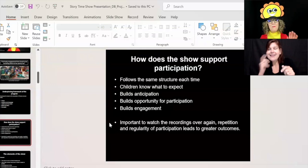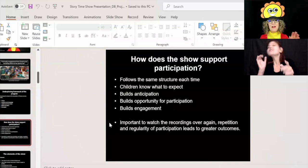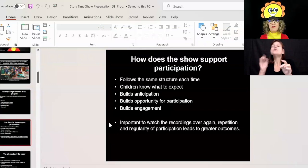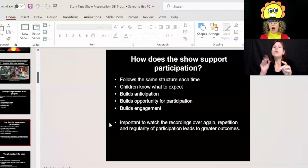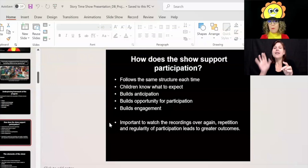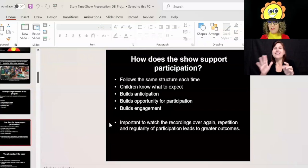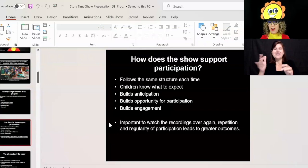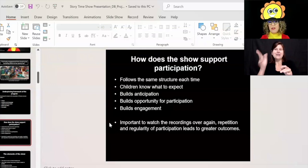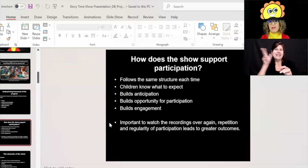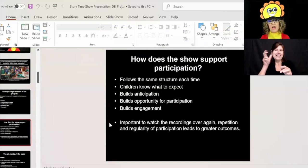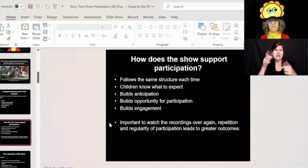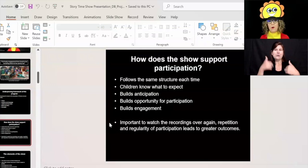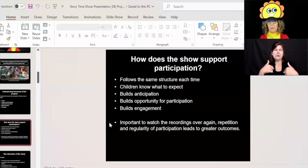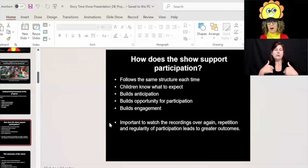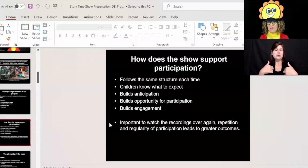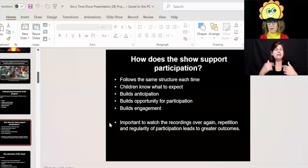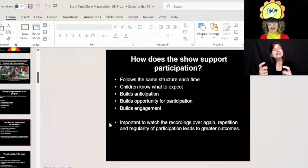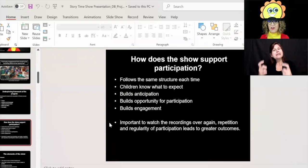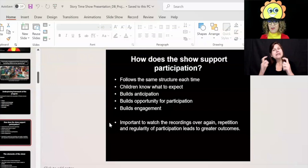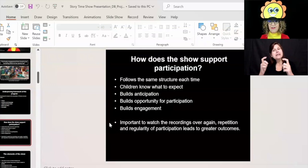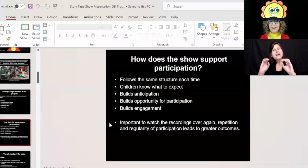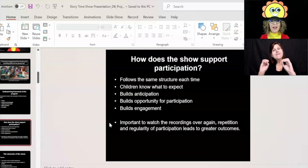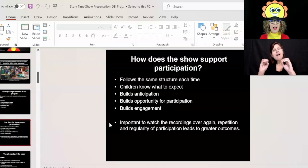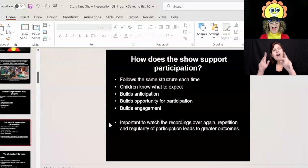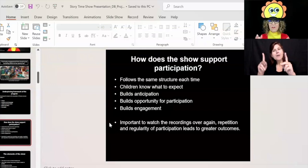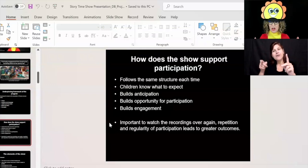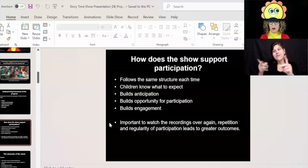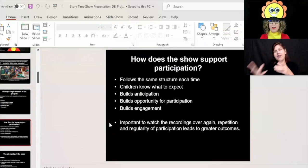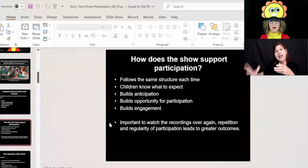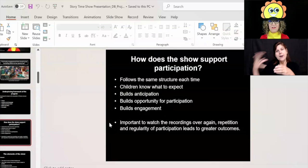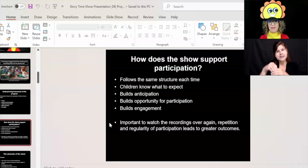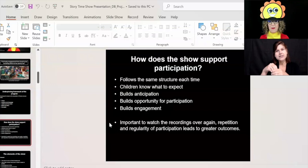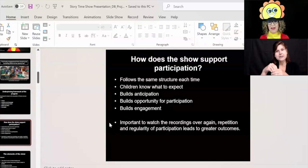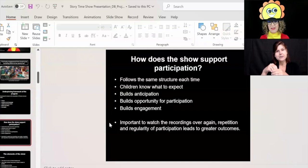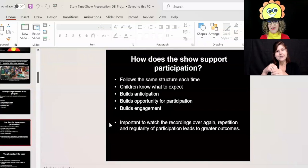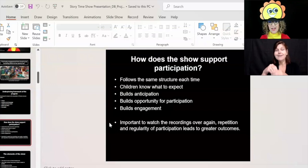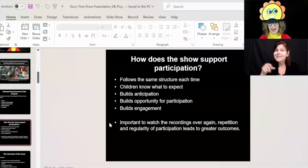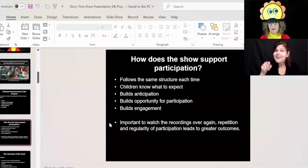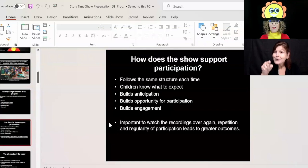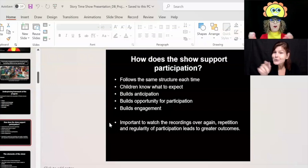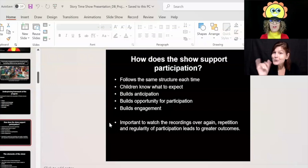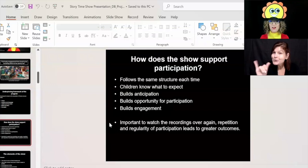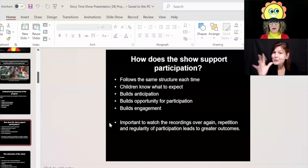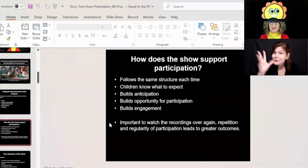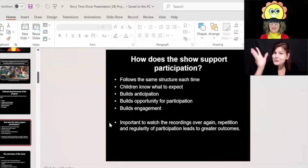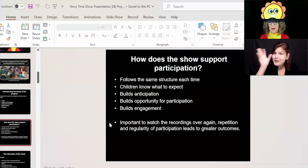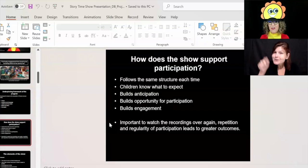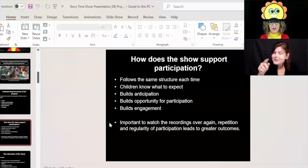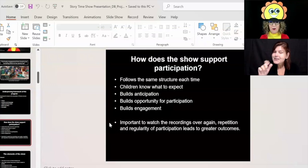It builds opportunity for participation and for you to participate. You know, it's audience participation